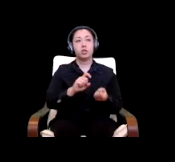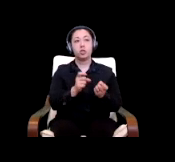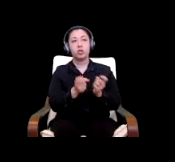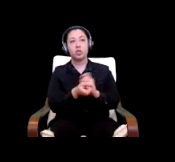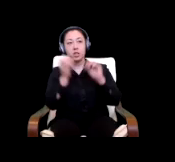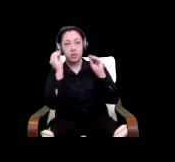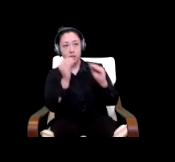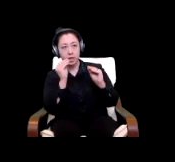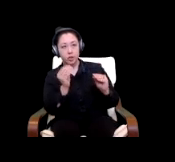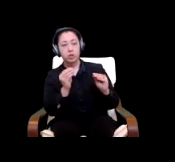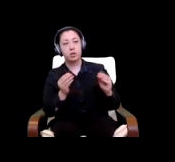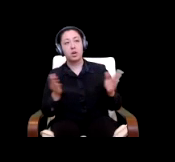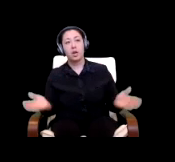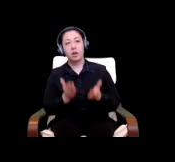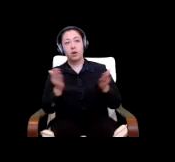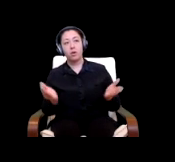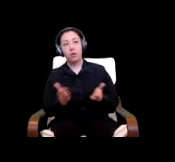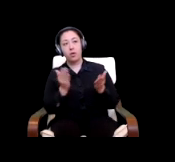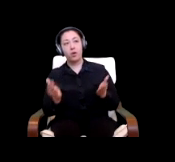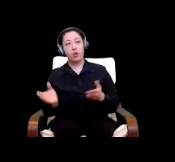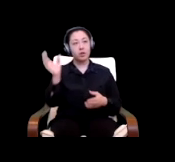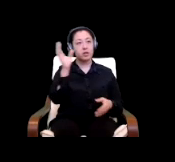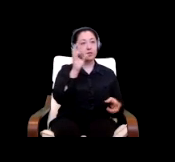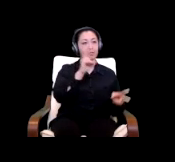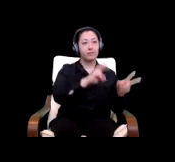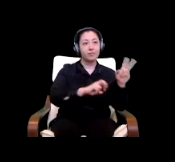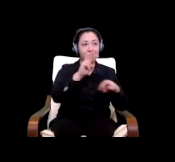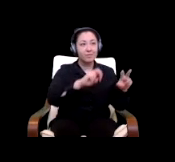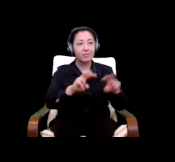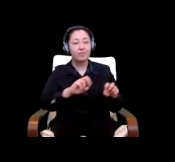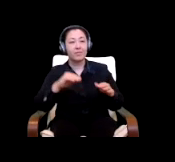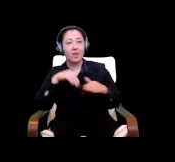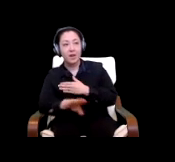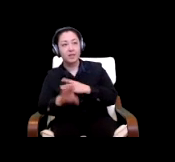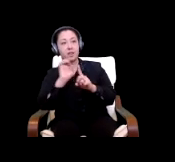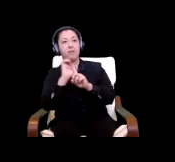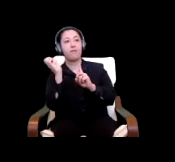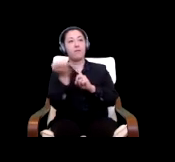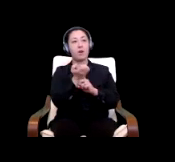and access to the environment, and recognizing the potential of the child. And supporting